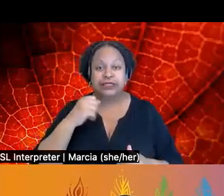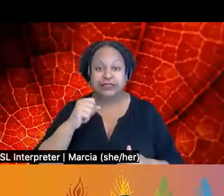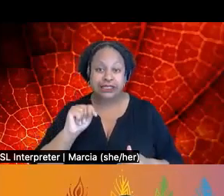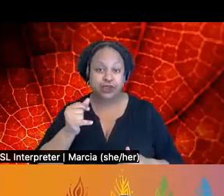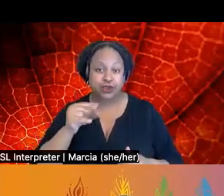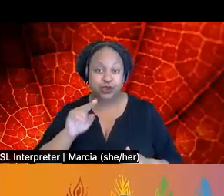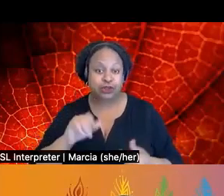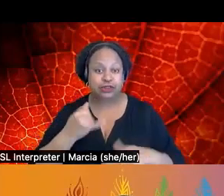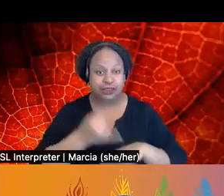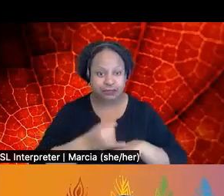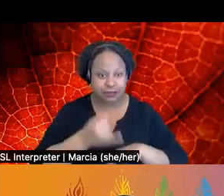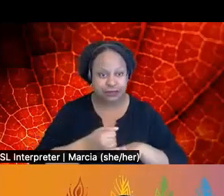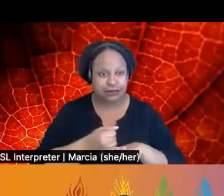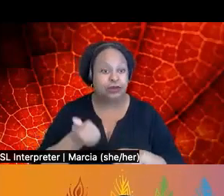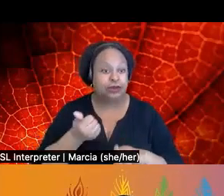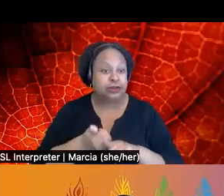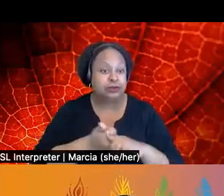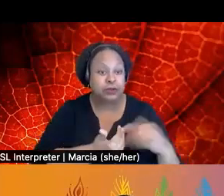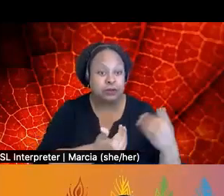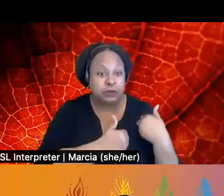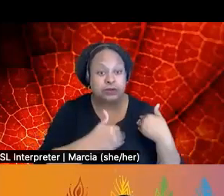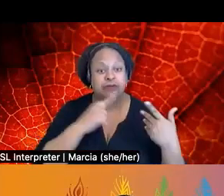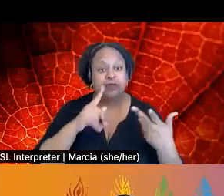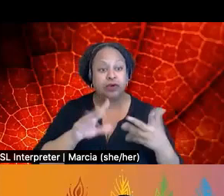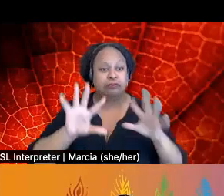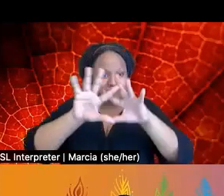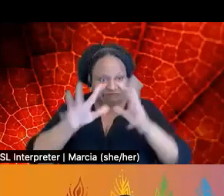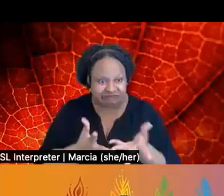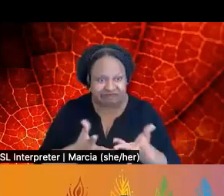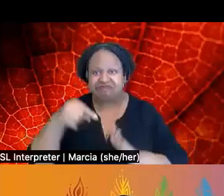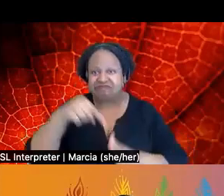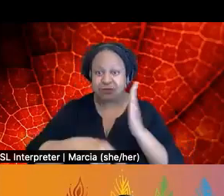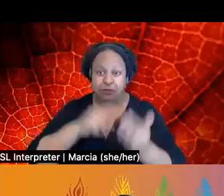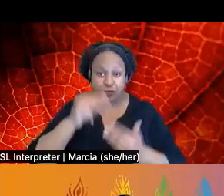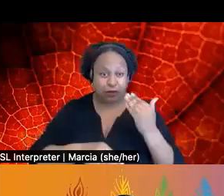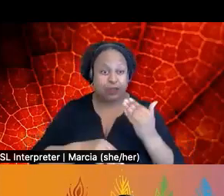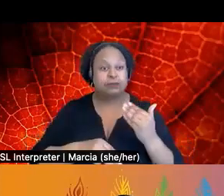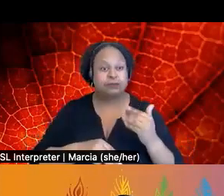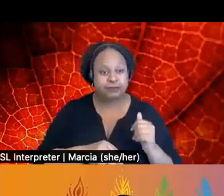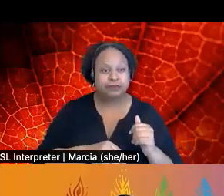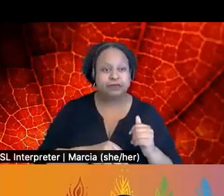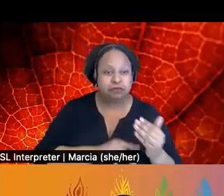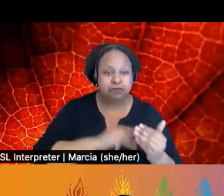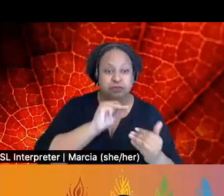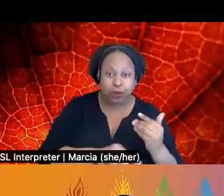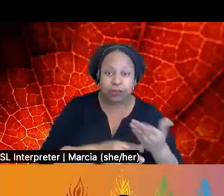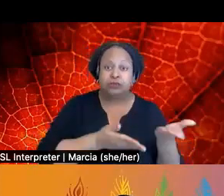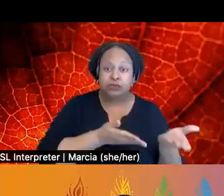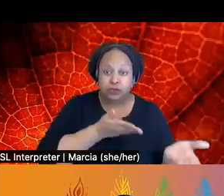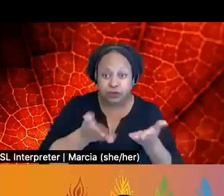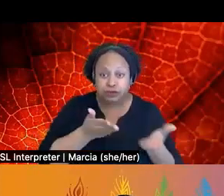and is responsible for a comprehensive program of programs, services and resources